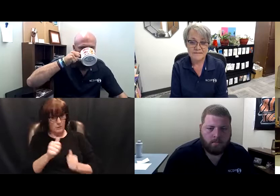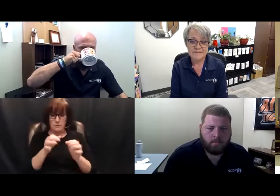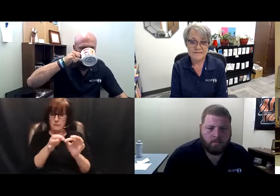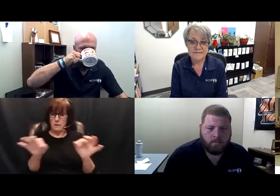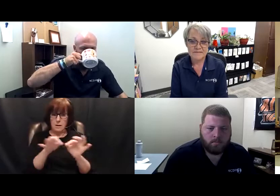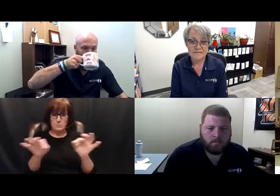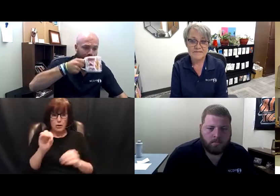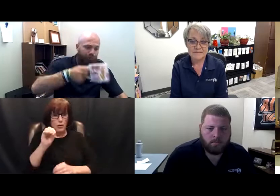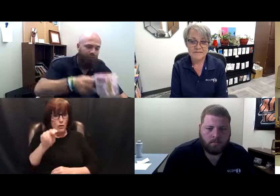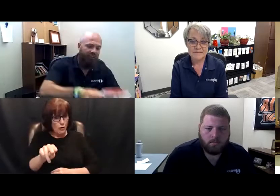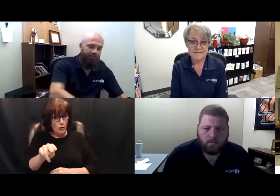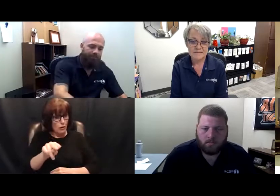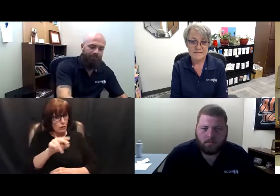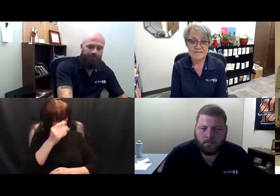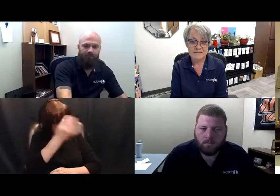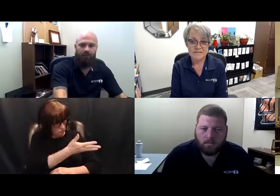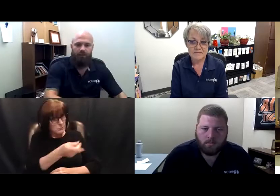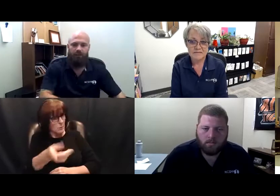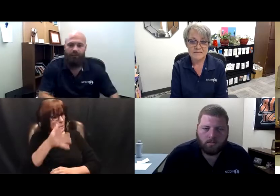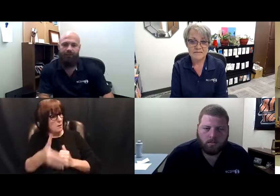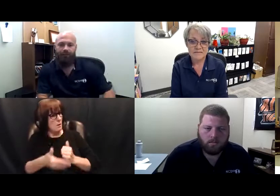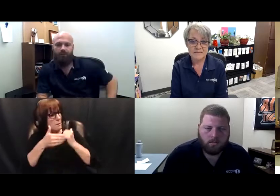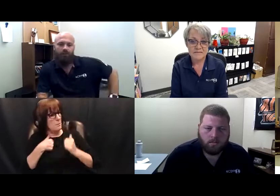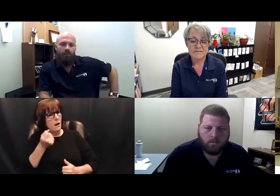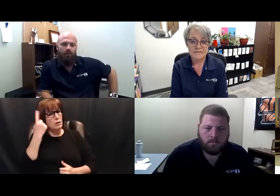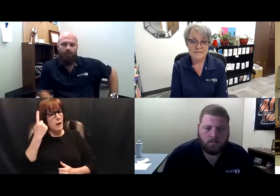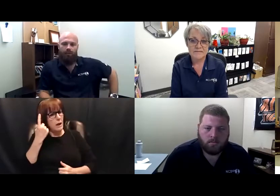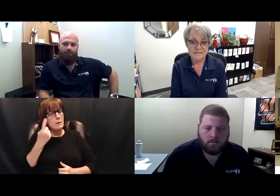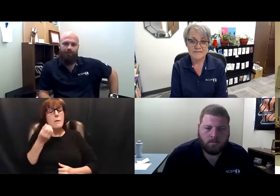it would help me understand better" or "if you turned down the music